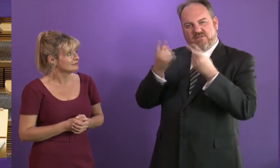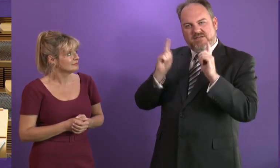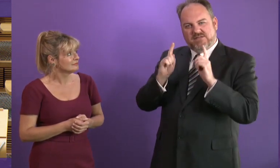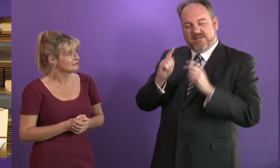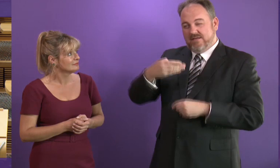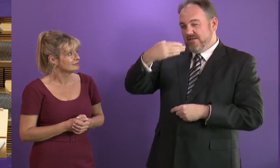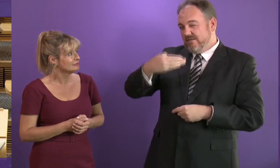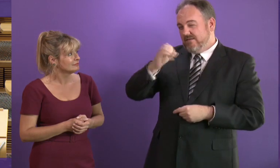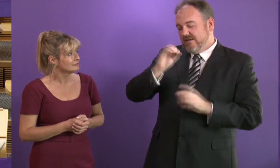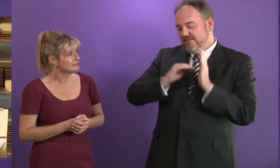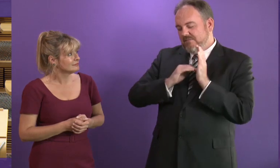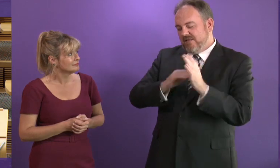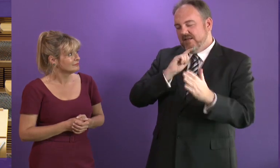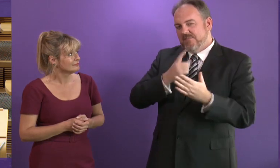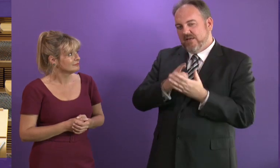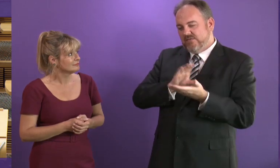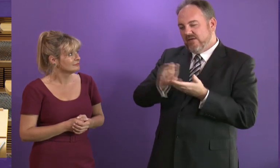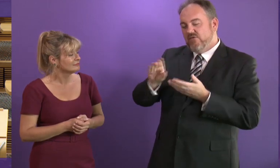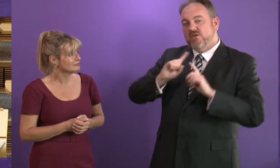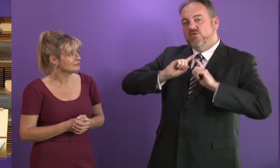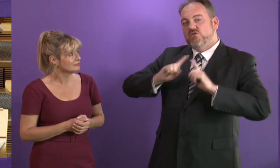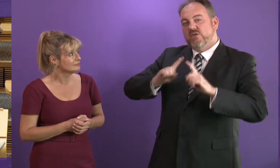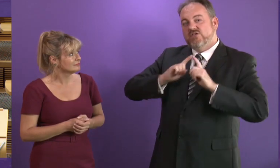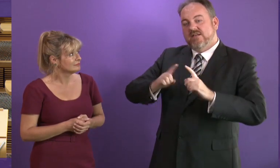£90 million funding for tuition fees for European Union students. Our universities